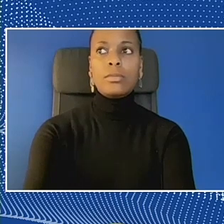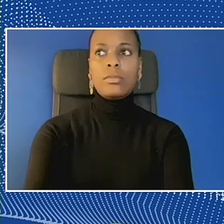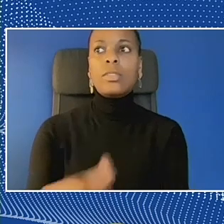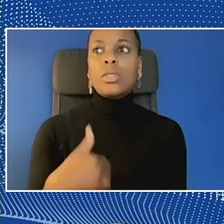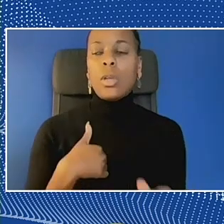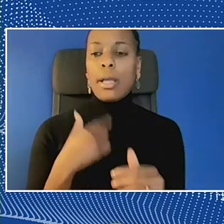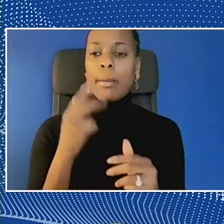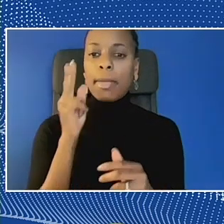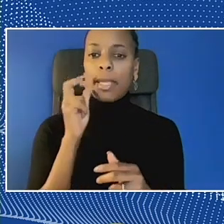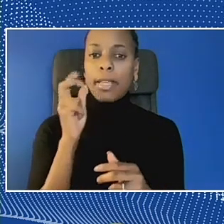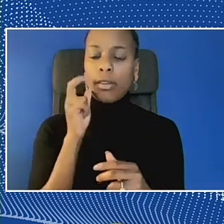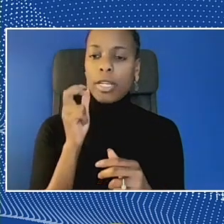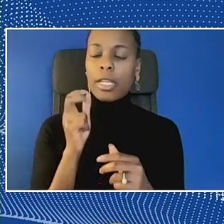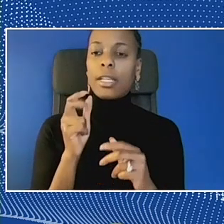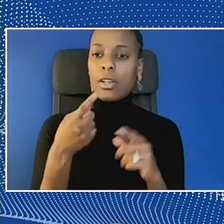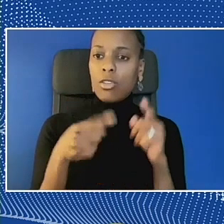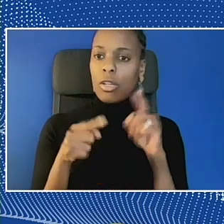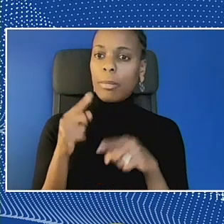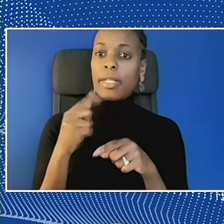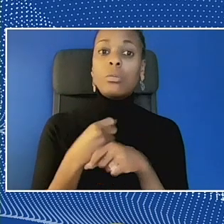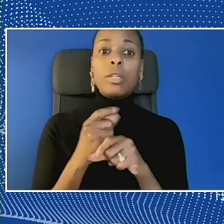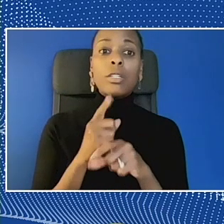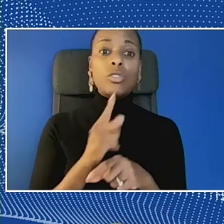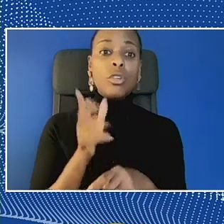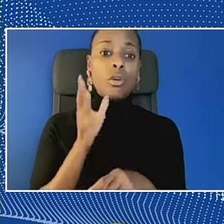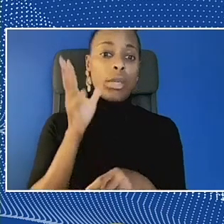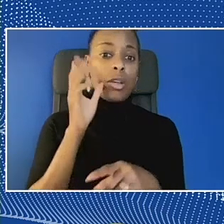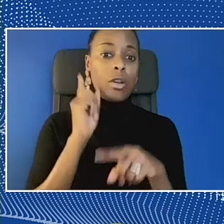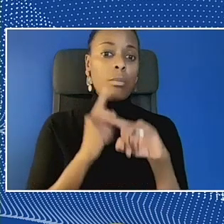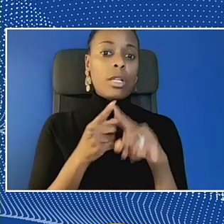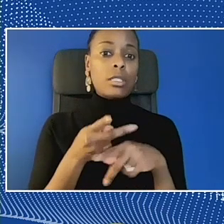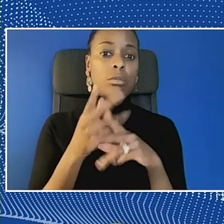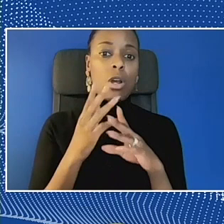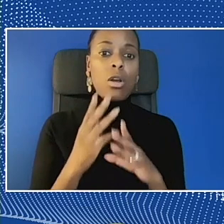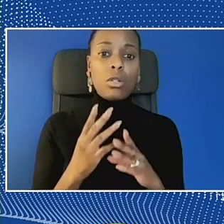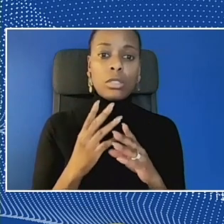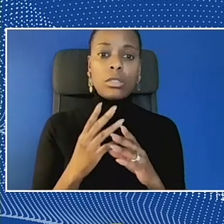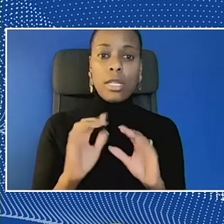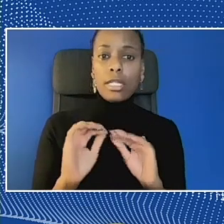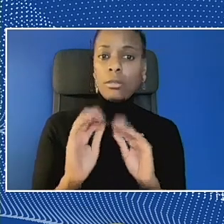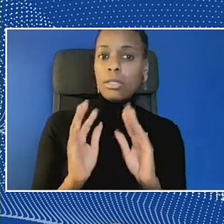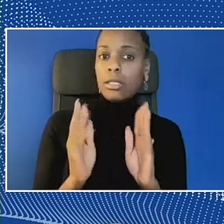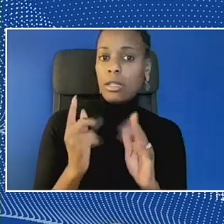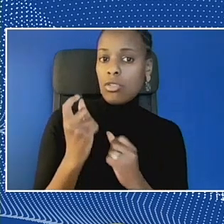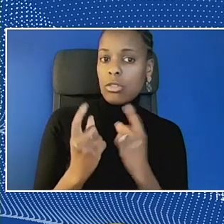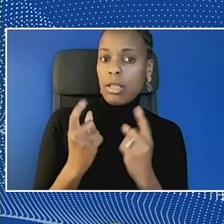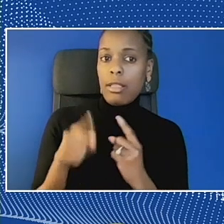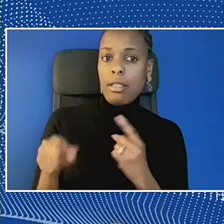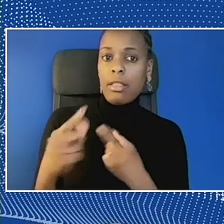Parent PLUS borrowers, are aware and made explicit that they're included in this regulatory text.